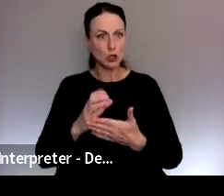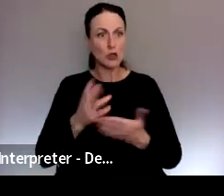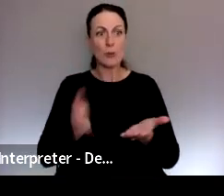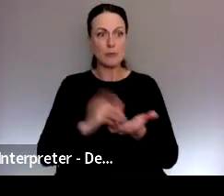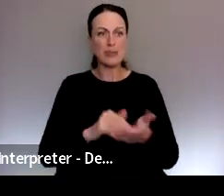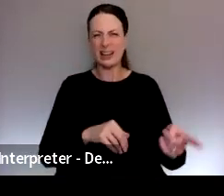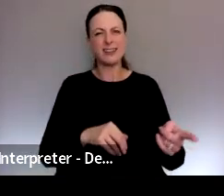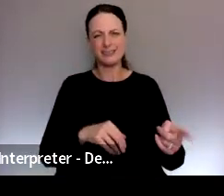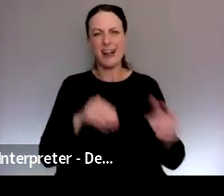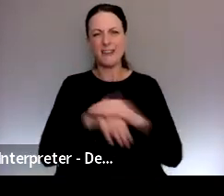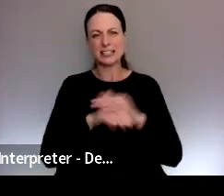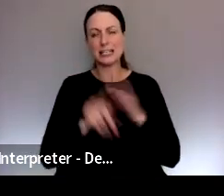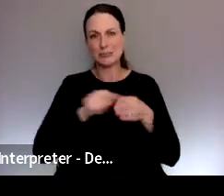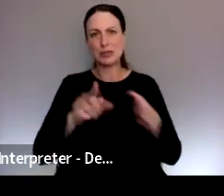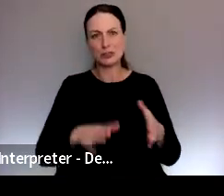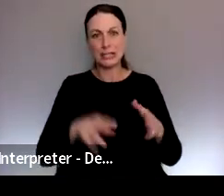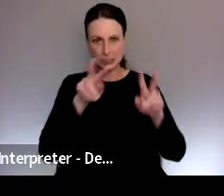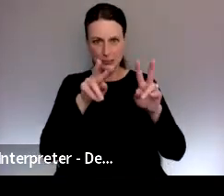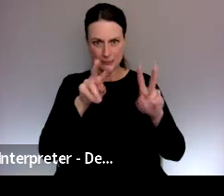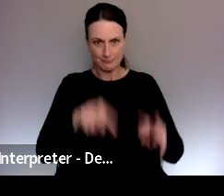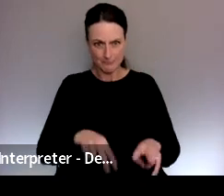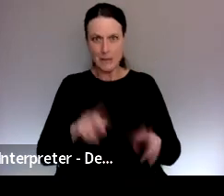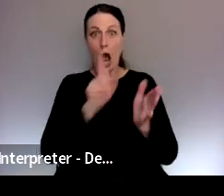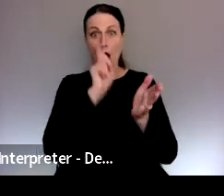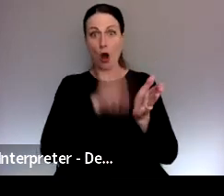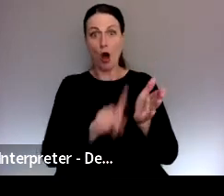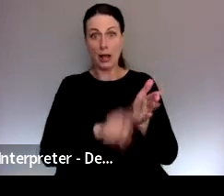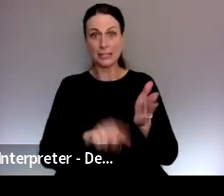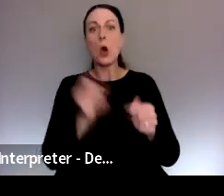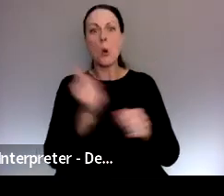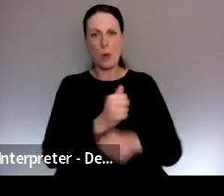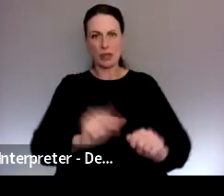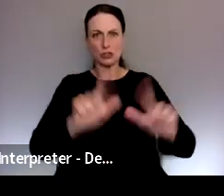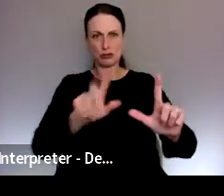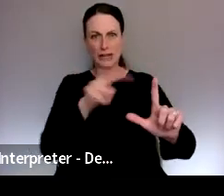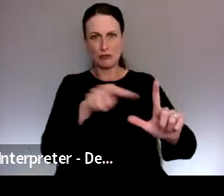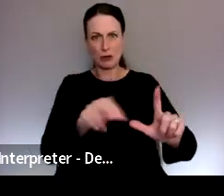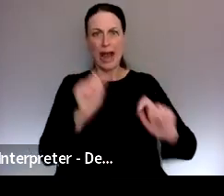that we've repeated of our accessibility specialist who's actually conducting an audit with a screen reader